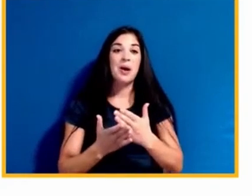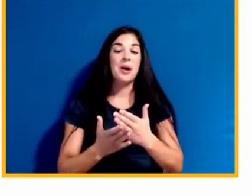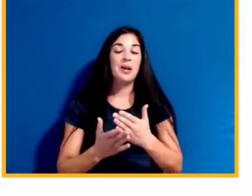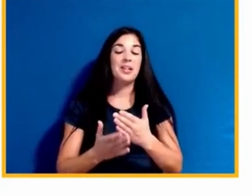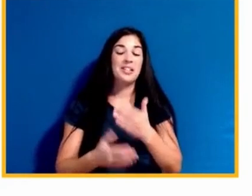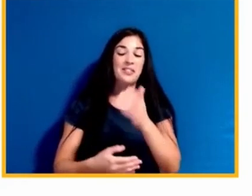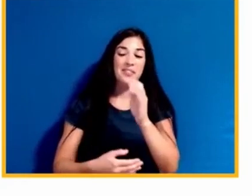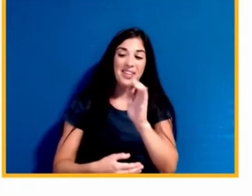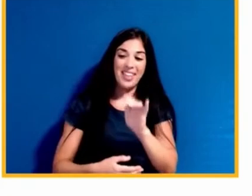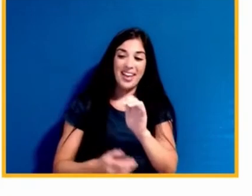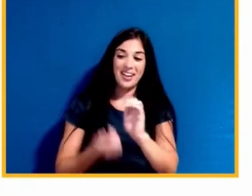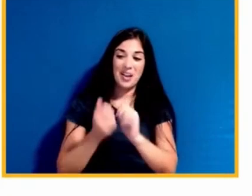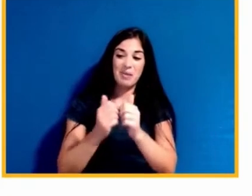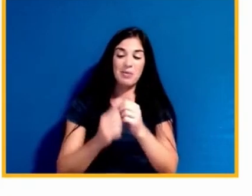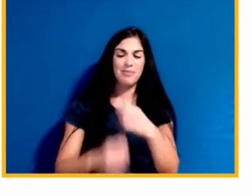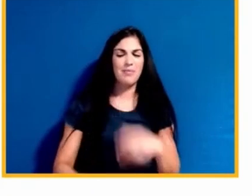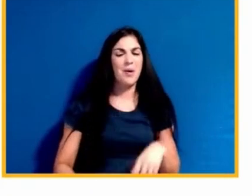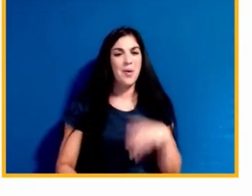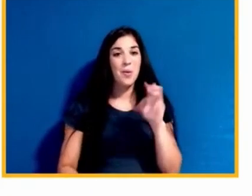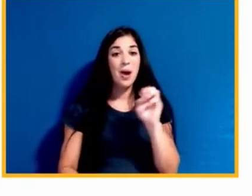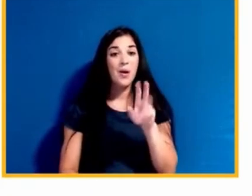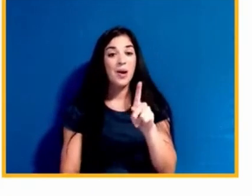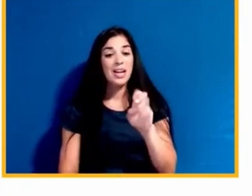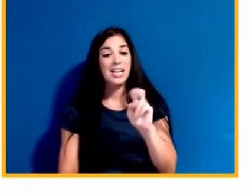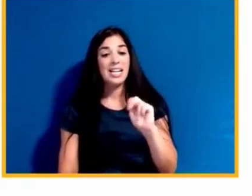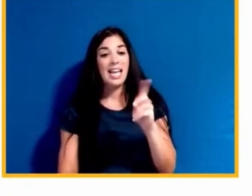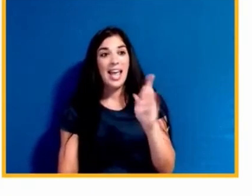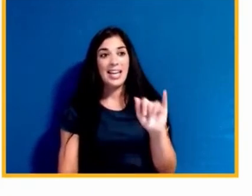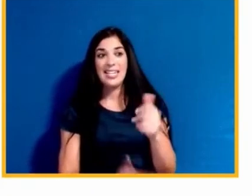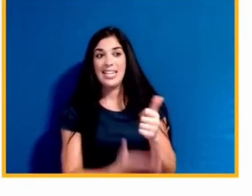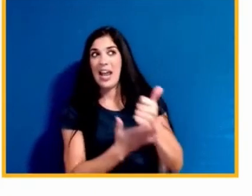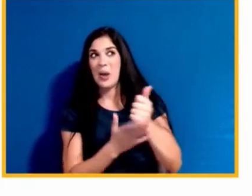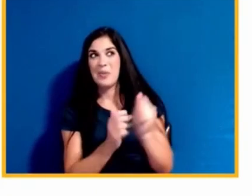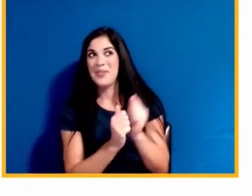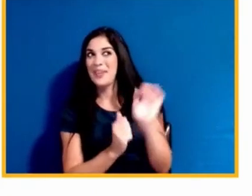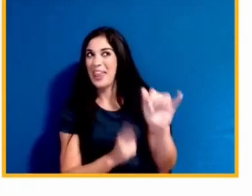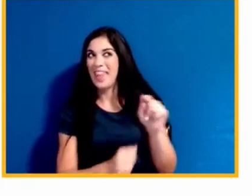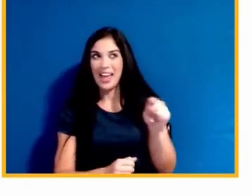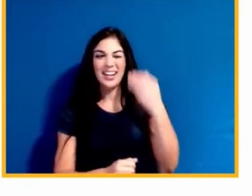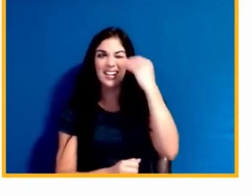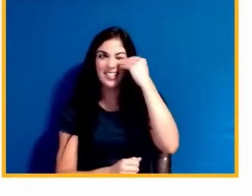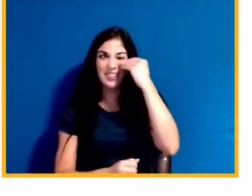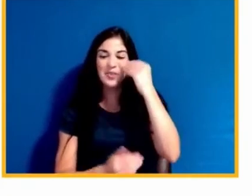this competition. I think Kendi, you're gonna have to rescue me on this one because you know a thing or two about being